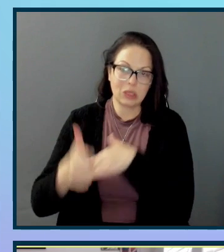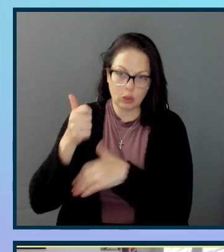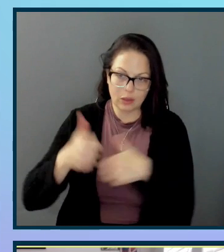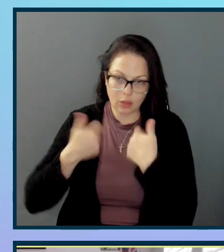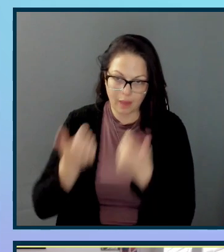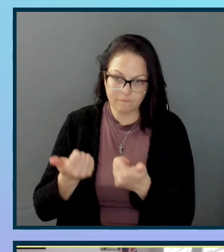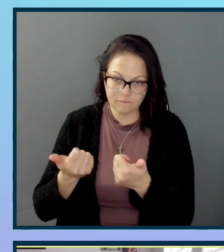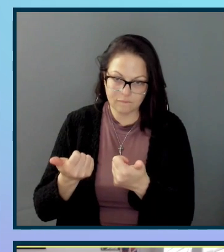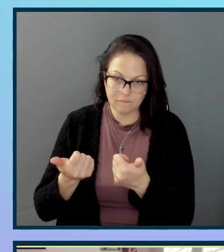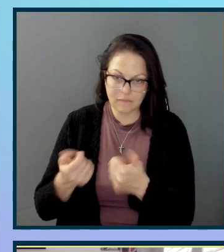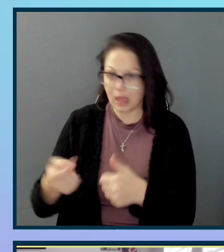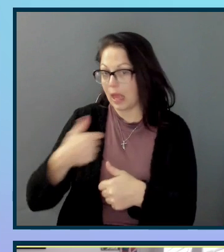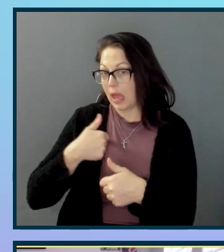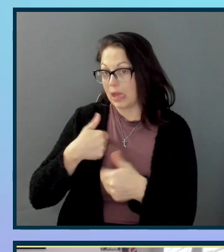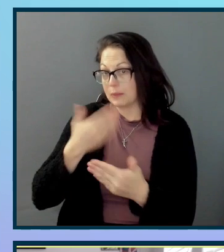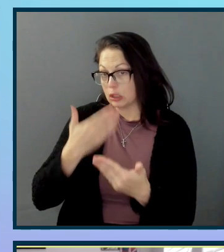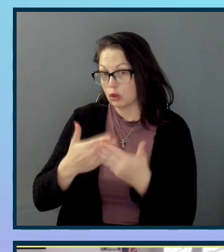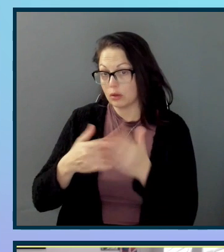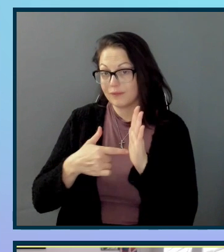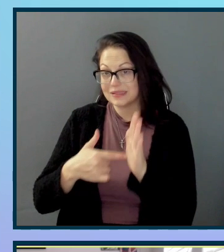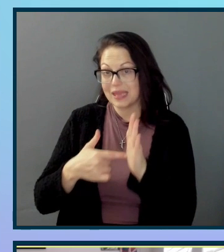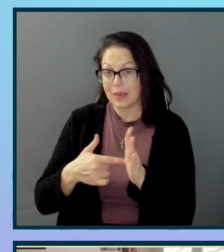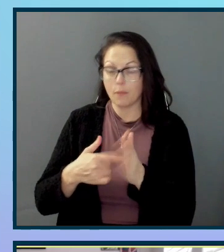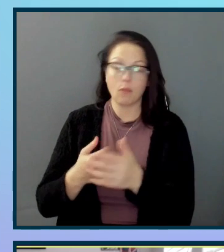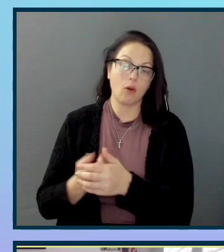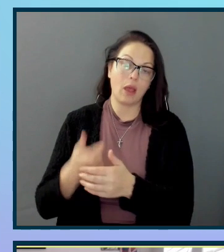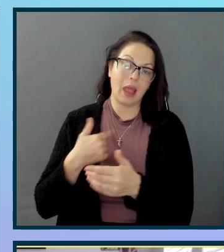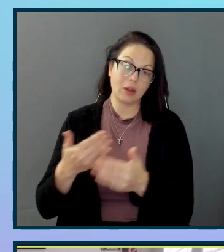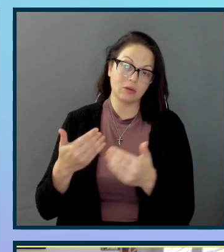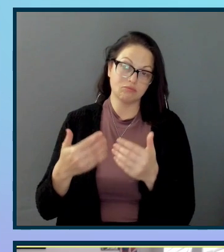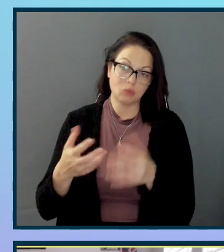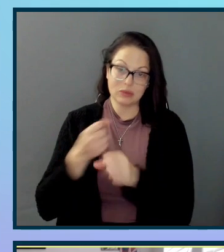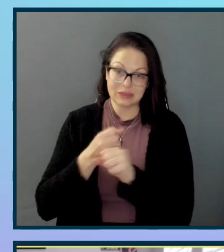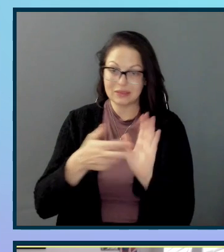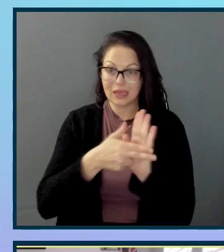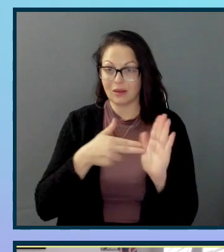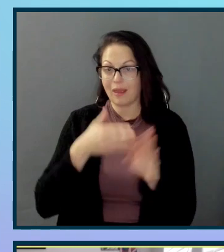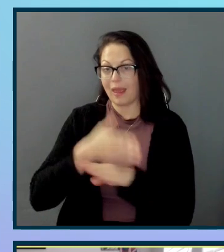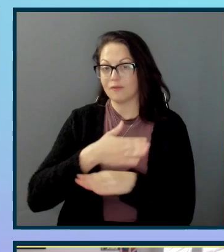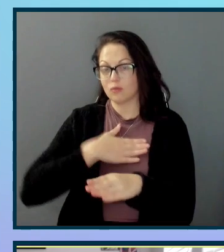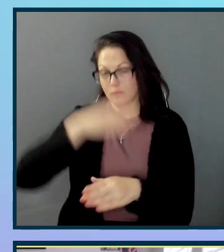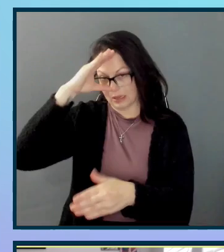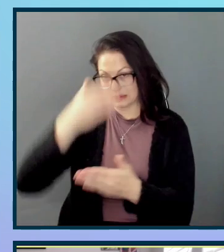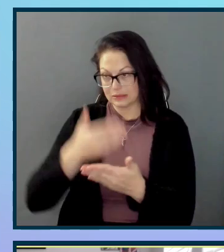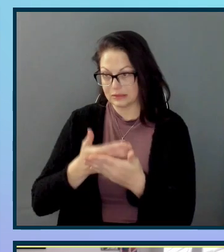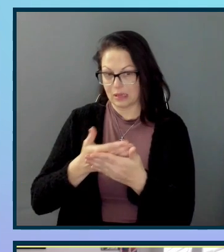I am a perfect example of one of those individuals who received a diagnosis after my son got his diagnosis,